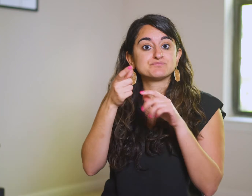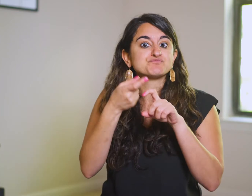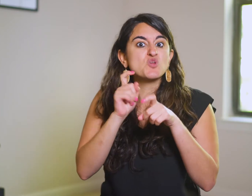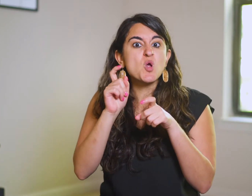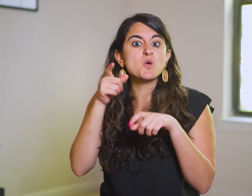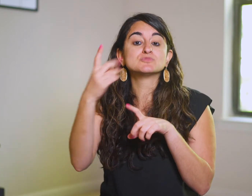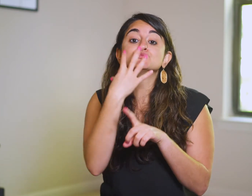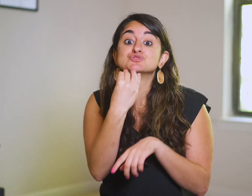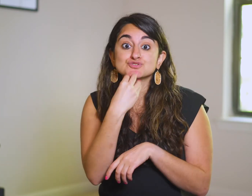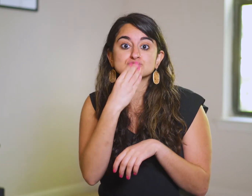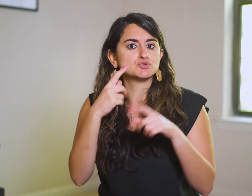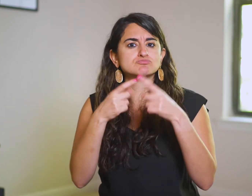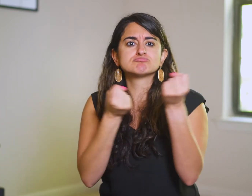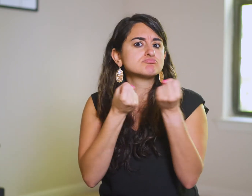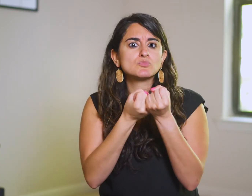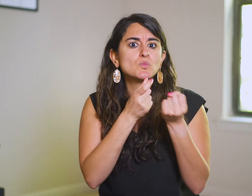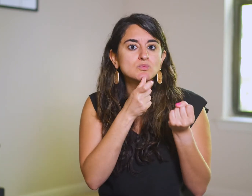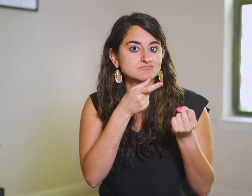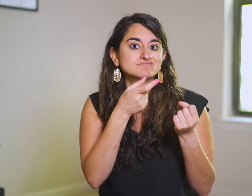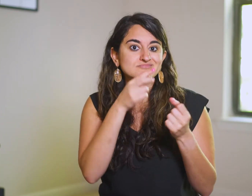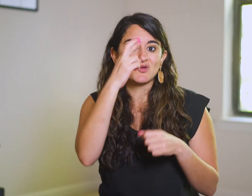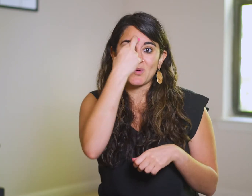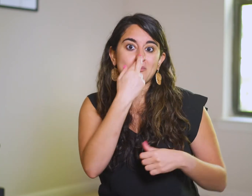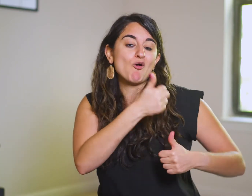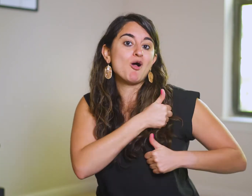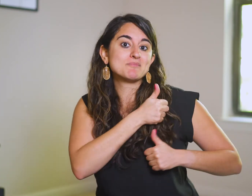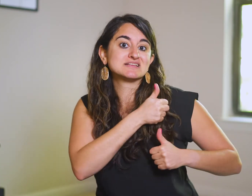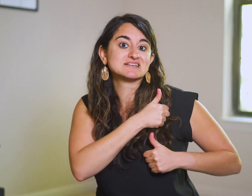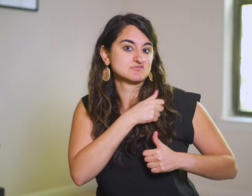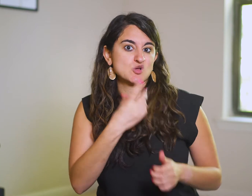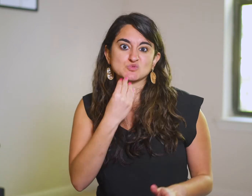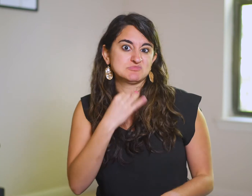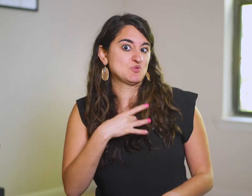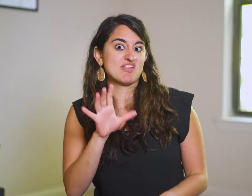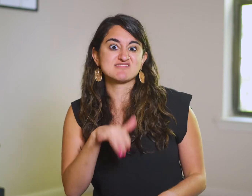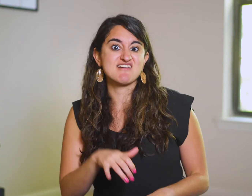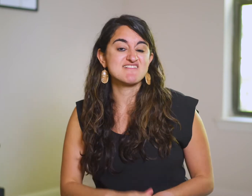from the Jews to fund the Roman army—